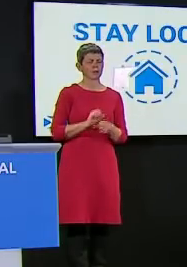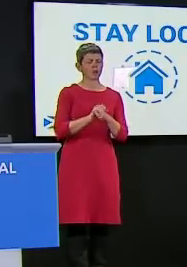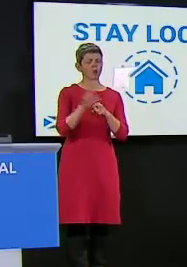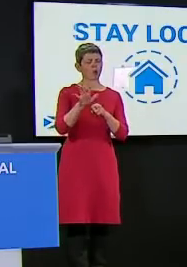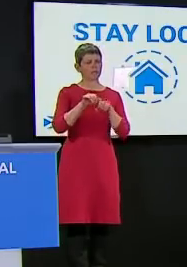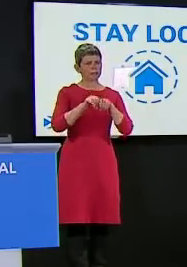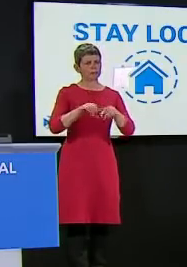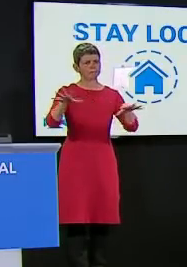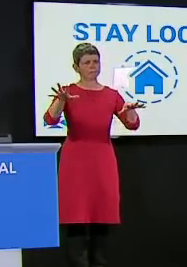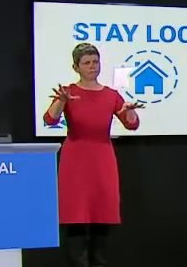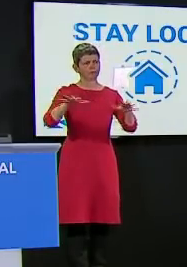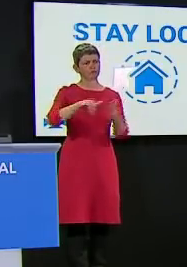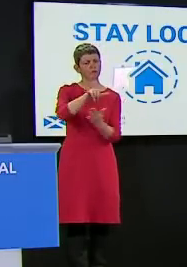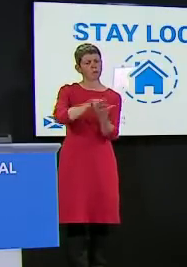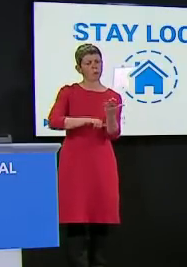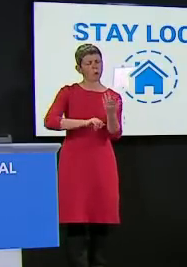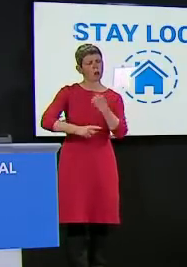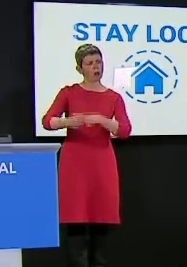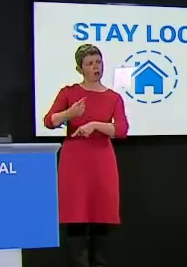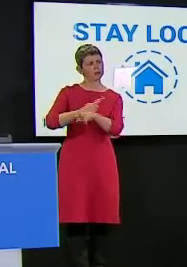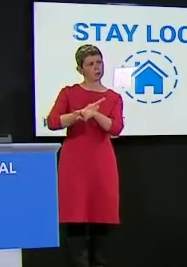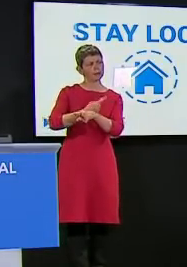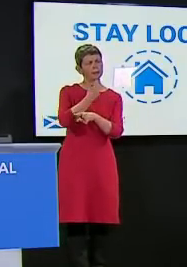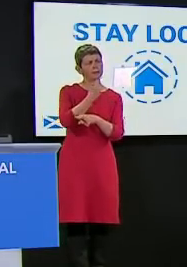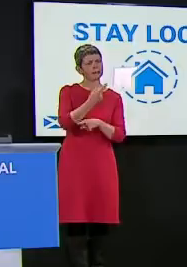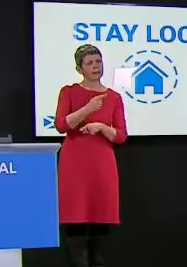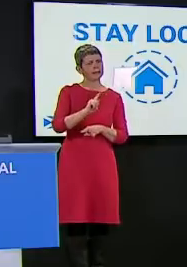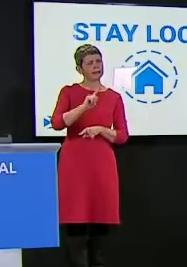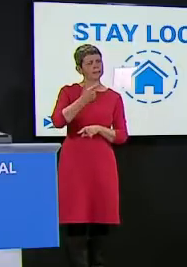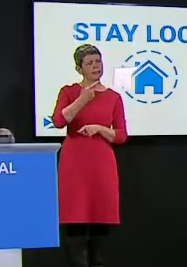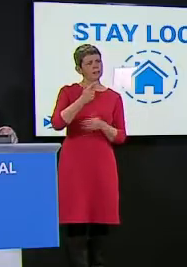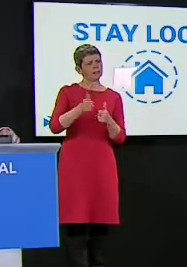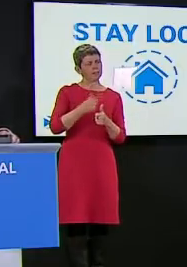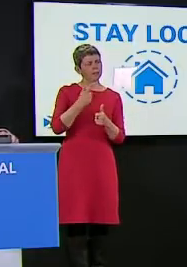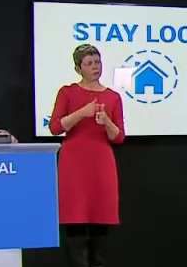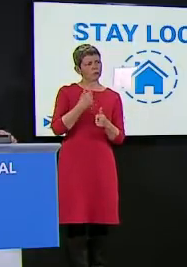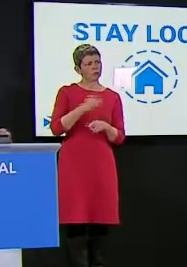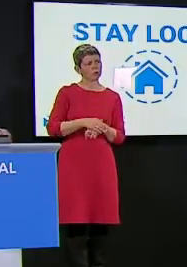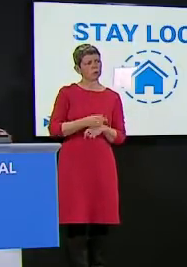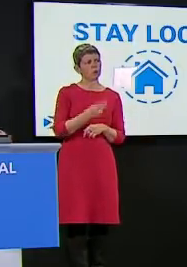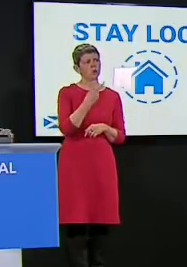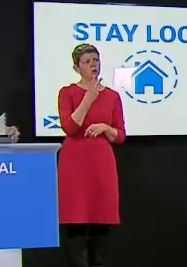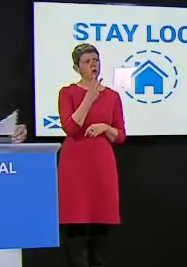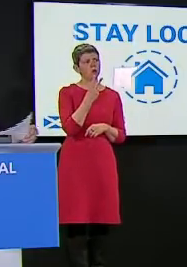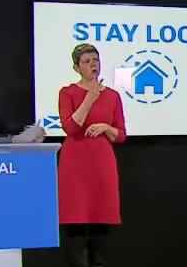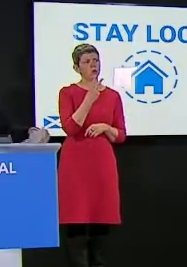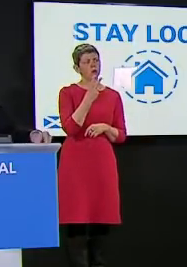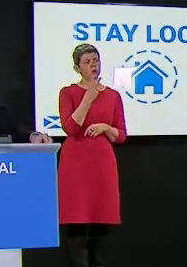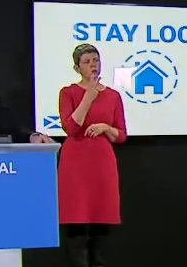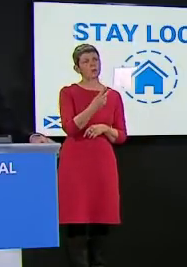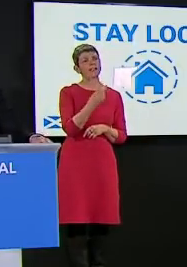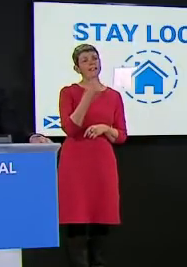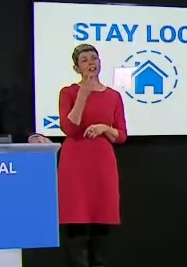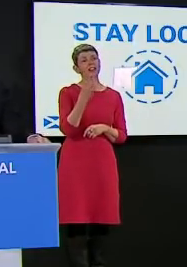um as of April the seventh we had 23 confirmed cases of the South African variant in Scotland and